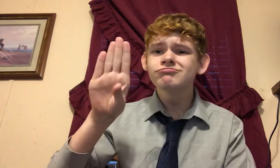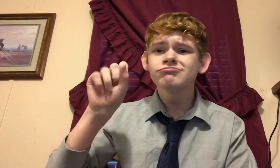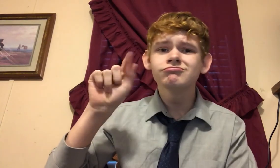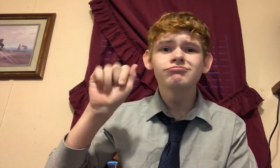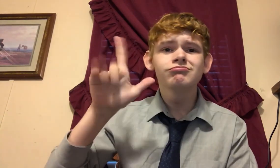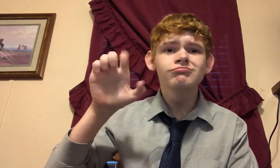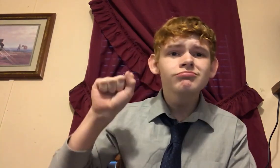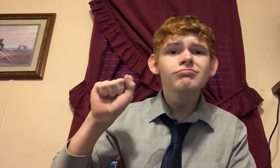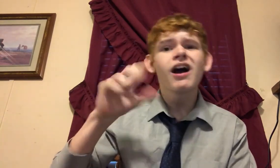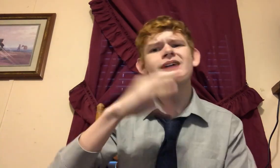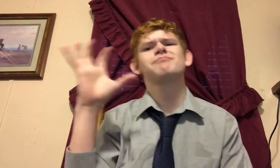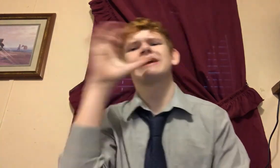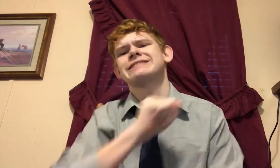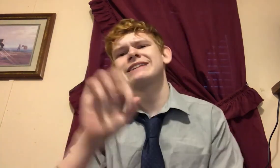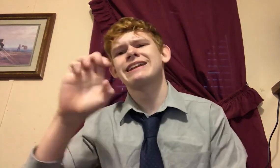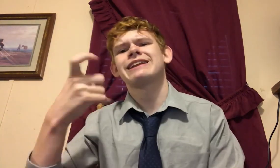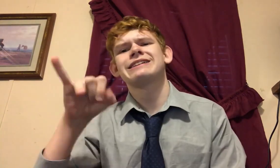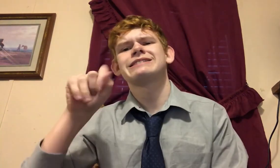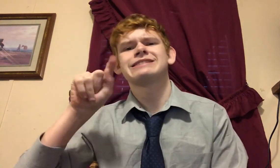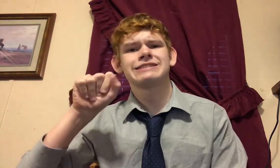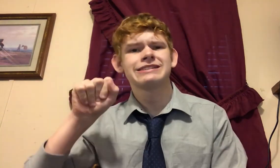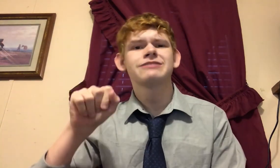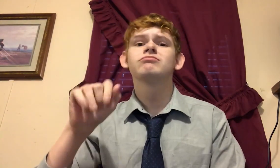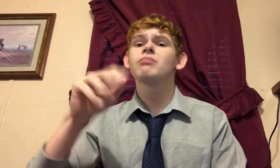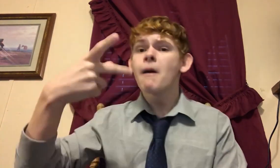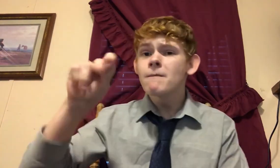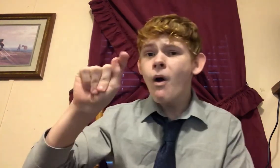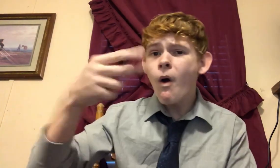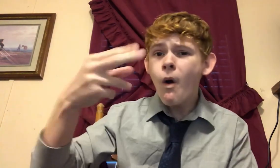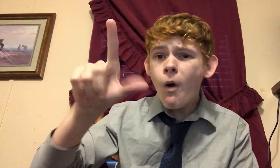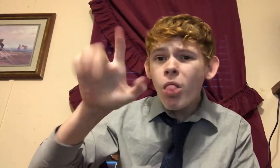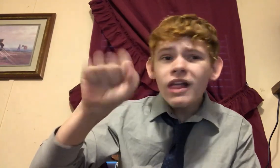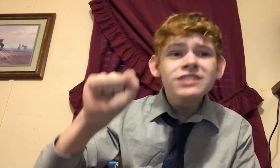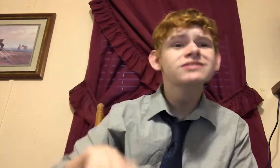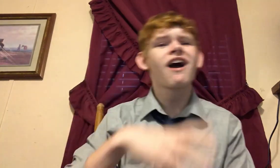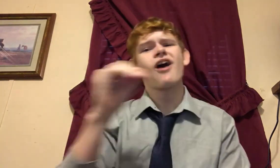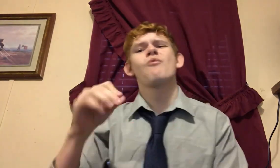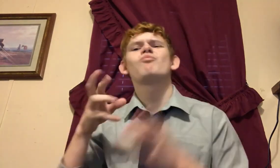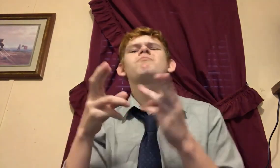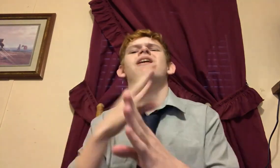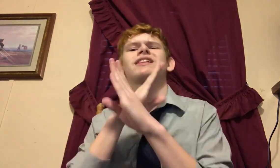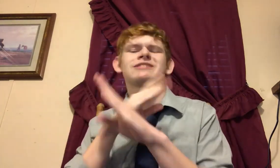obstacles, and missed exits. Potholes and roadblocks.